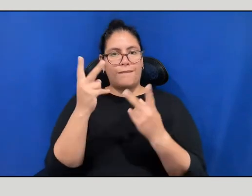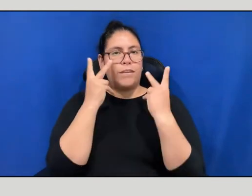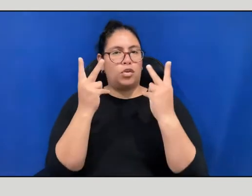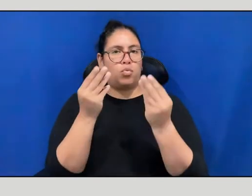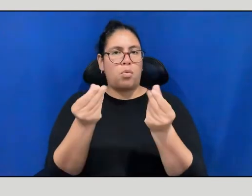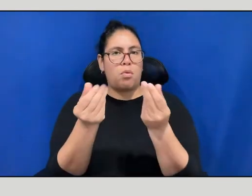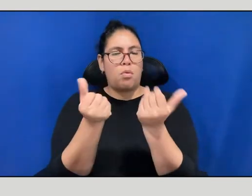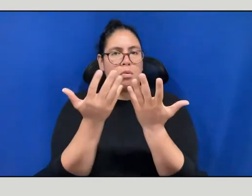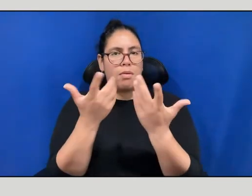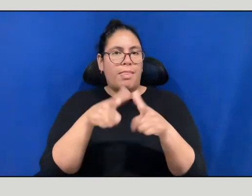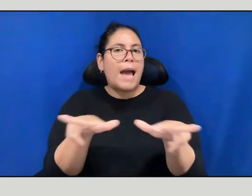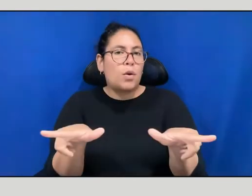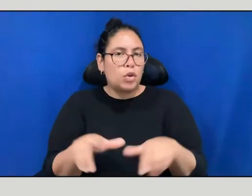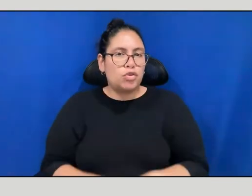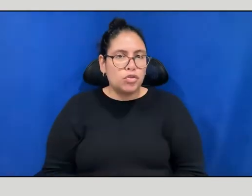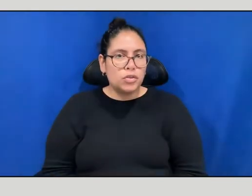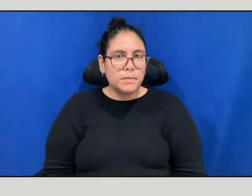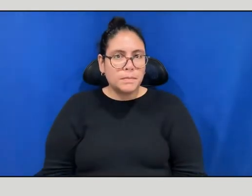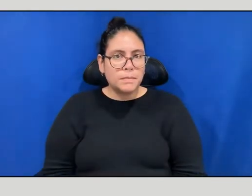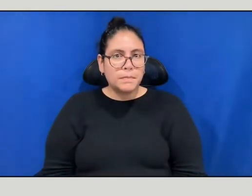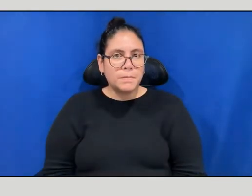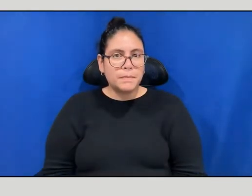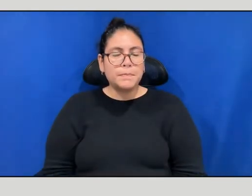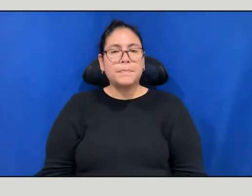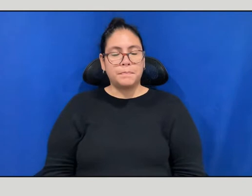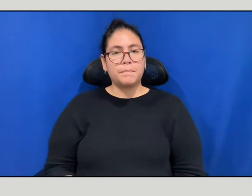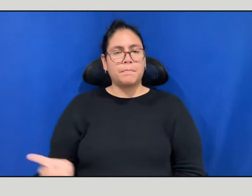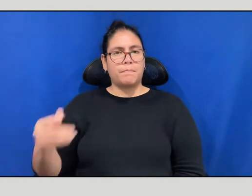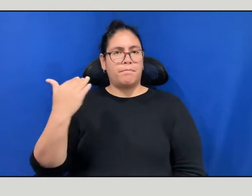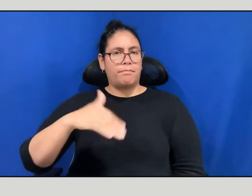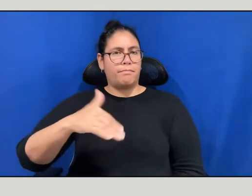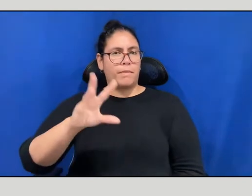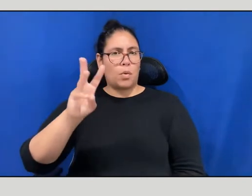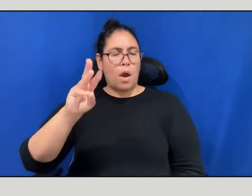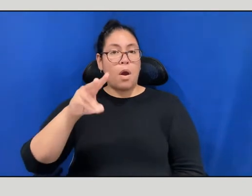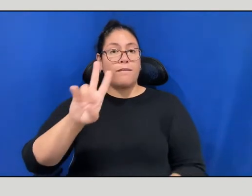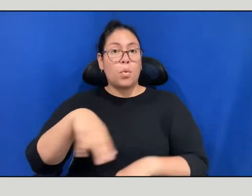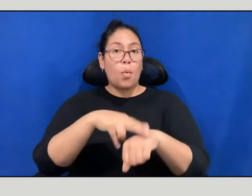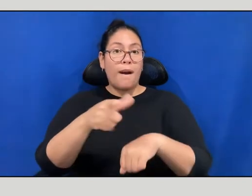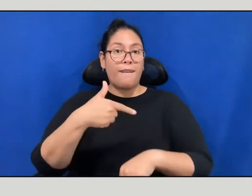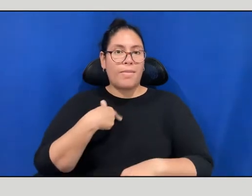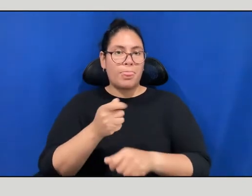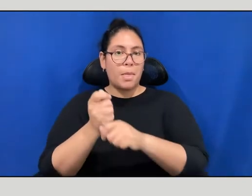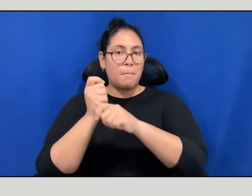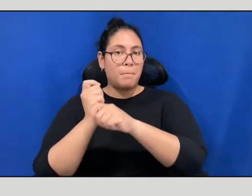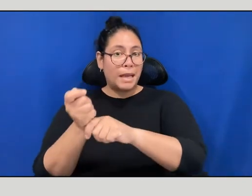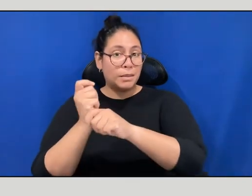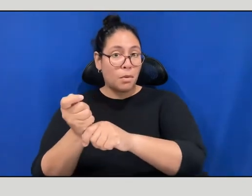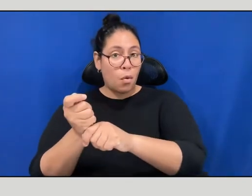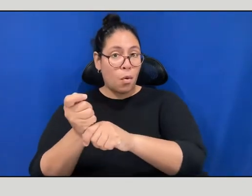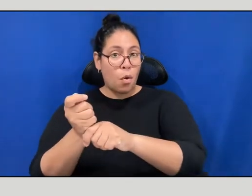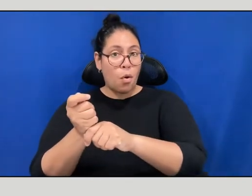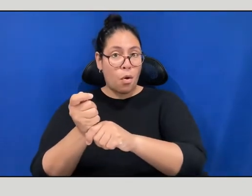[Elizabeth] Wow, and then also, of course, there's the baseball, the baseball mitt, the catcher's mitt that we see